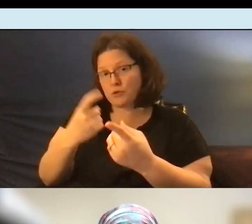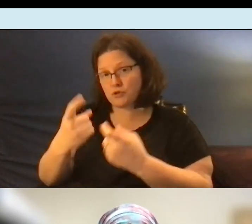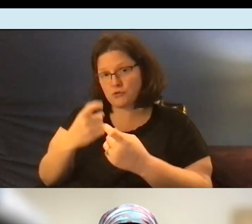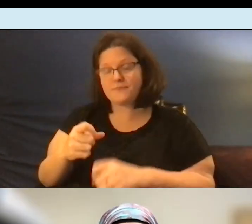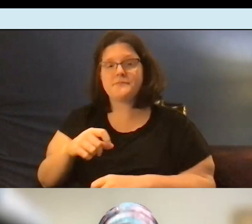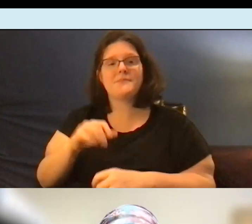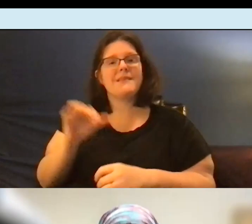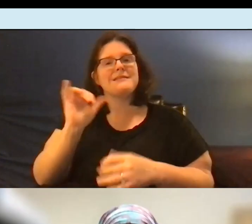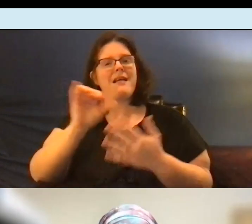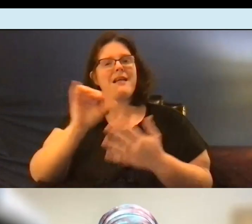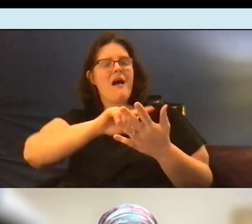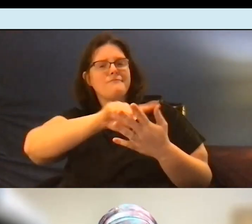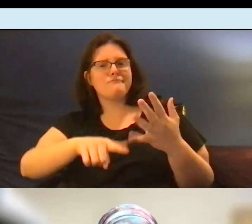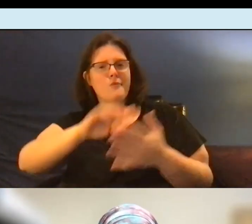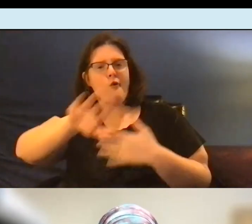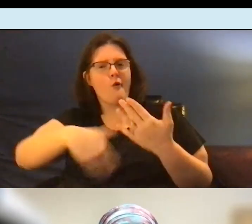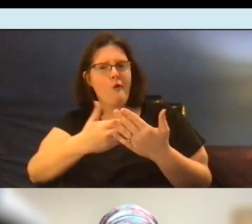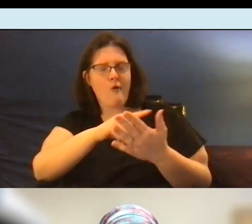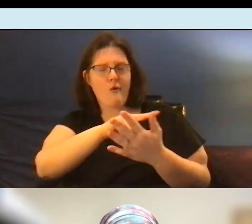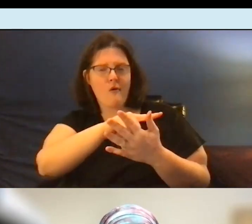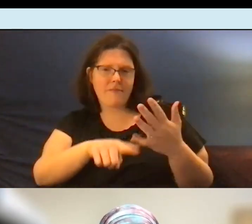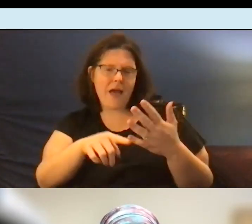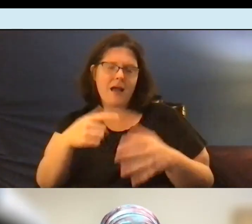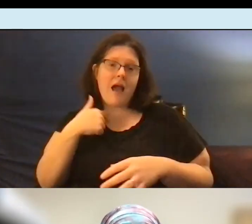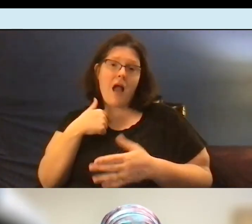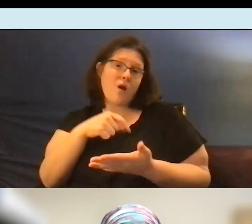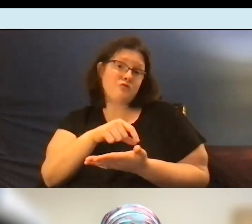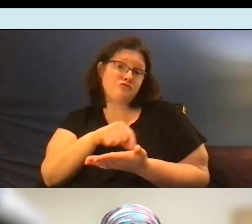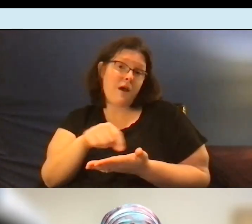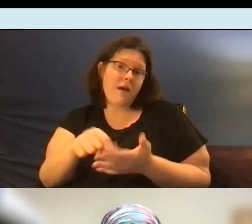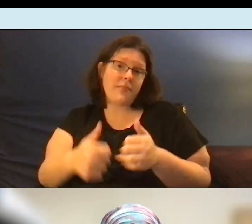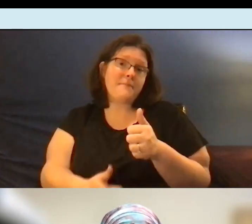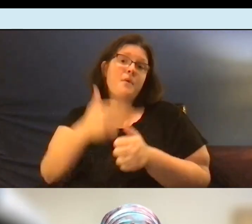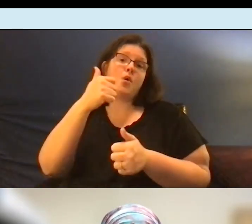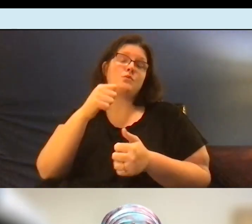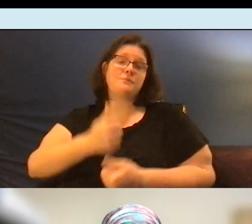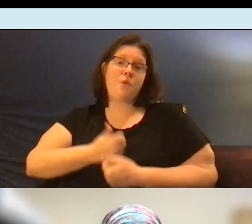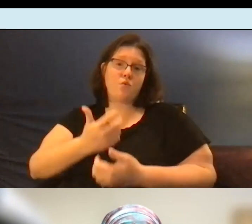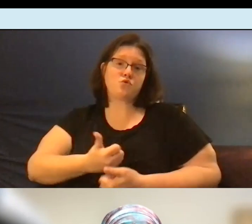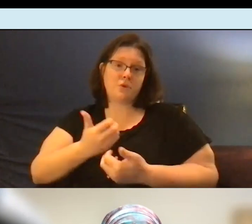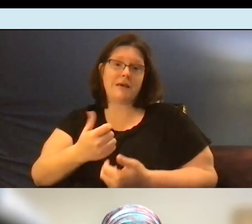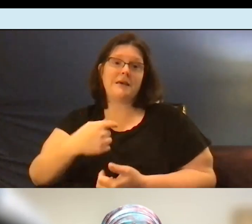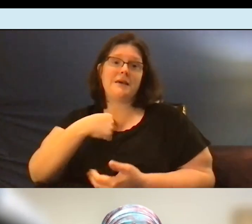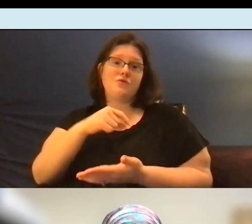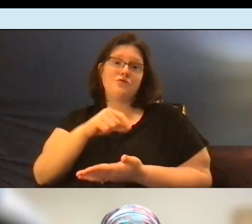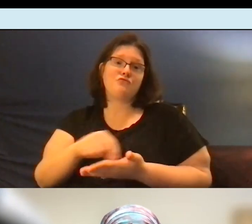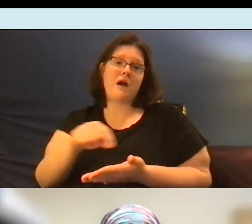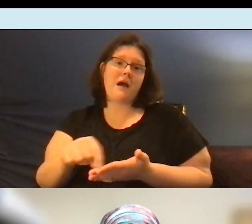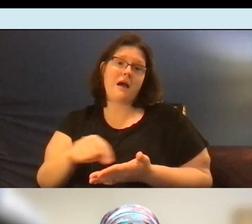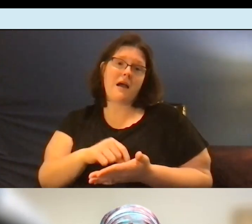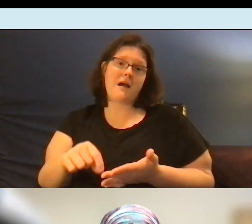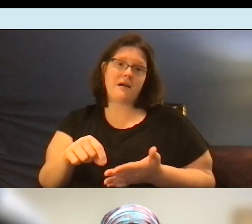all of the above- I would say the place I write poetry most is um is like on my bed